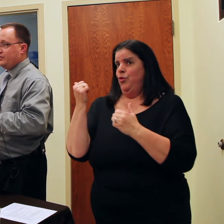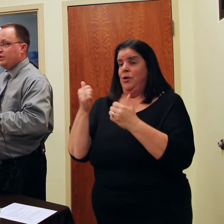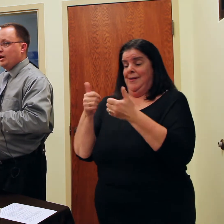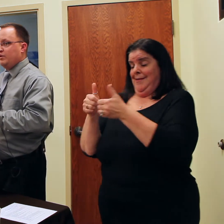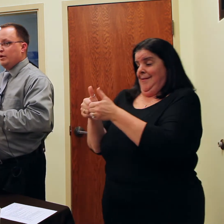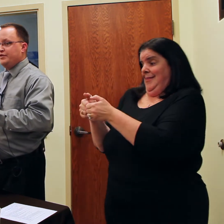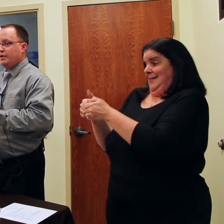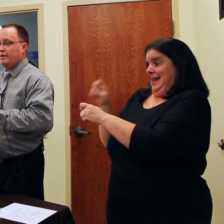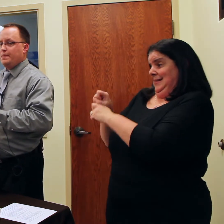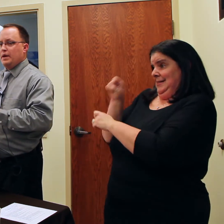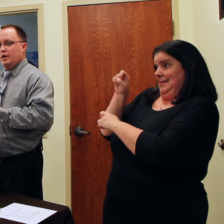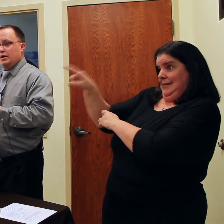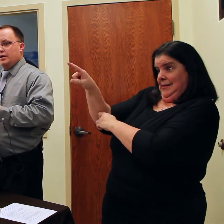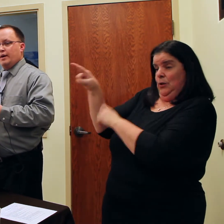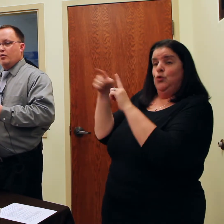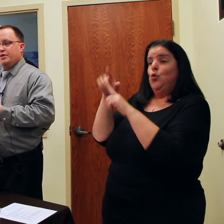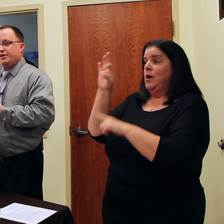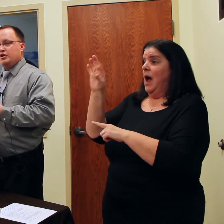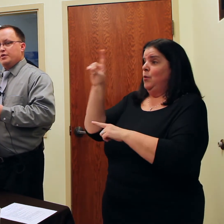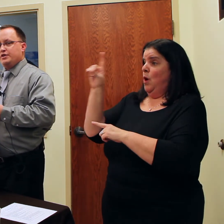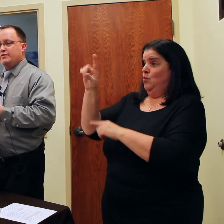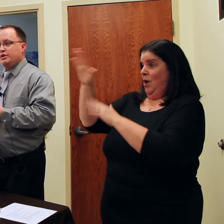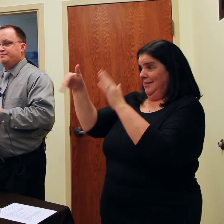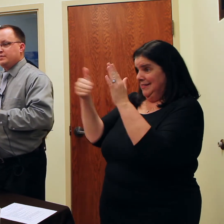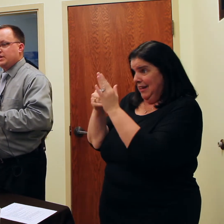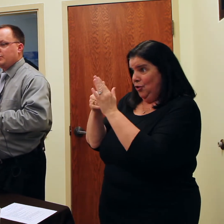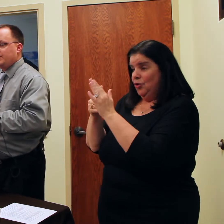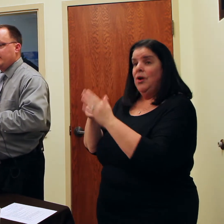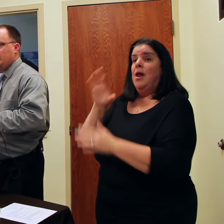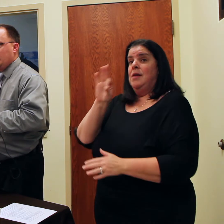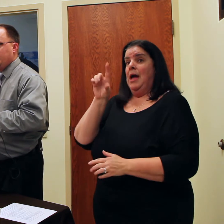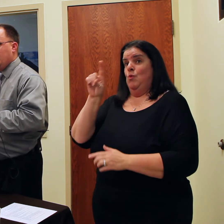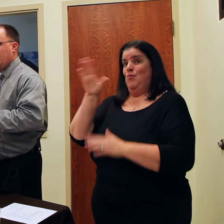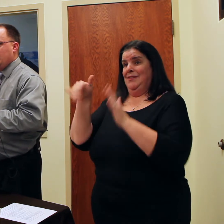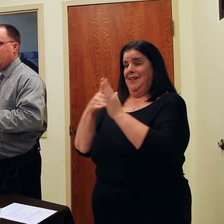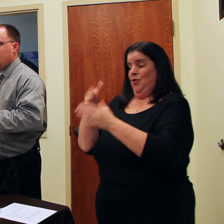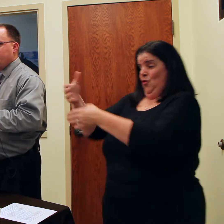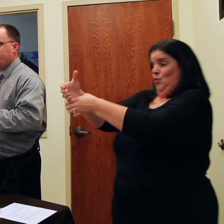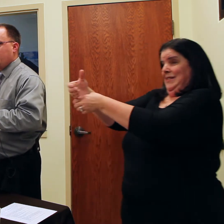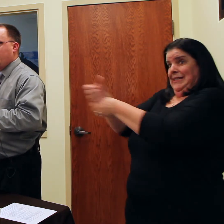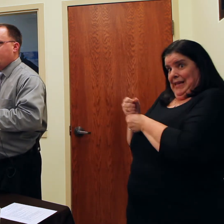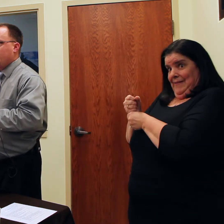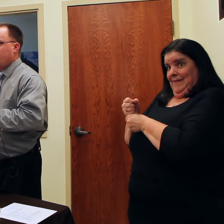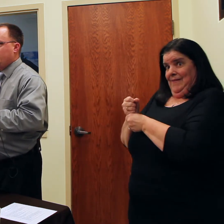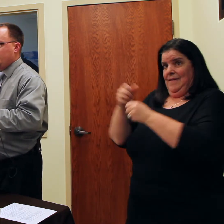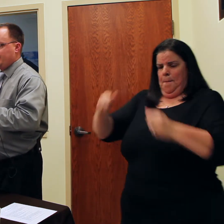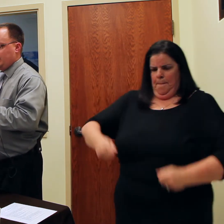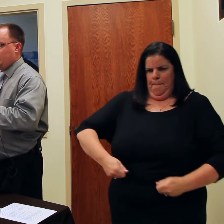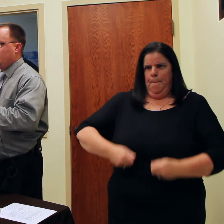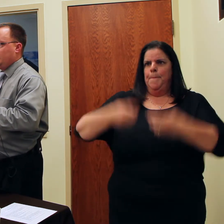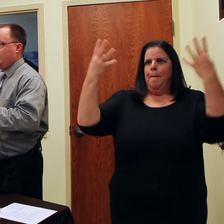to a 911 center, the 911 center receives it, they receive it on a pop-up window that's on